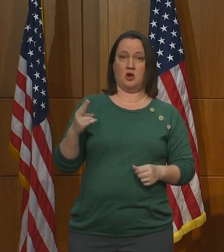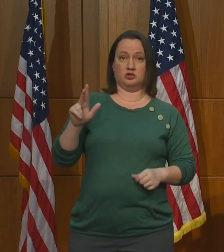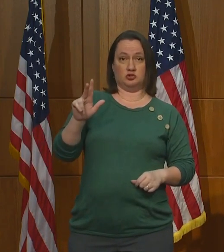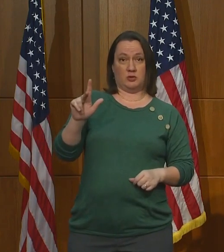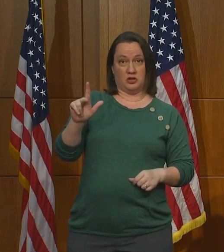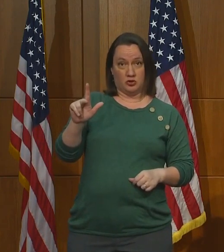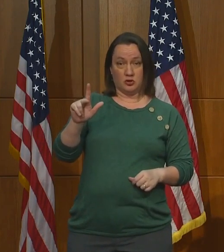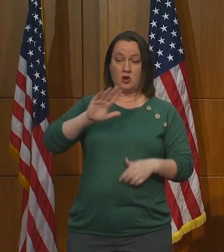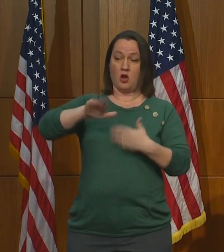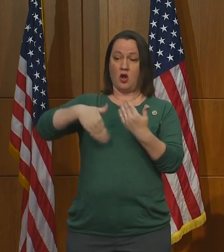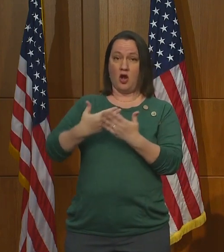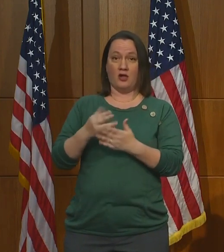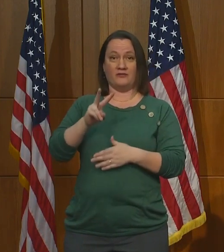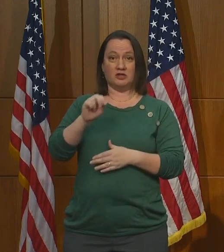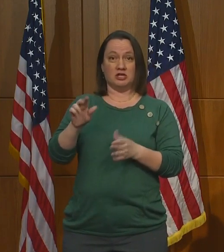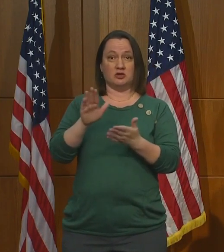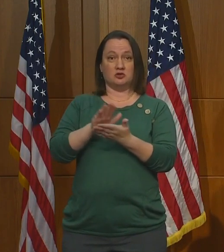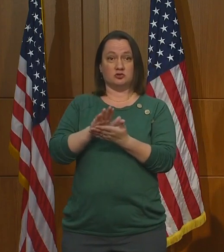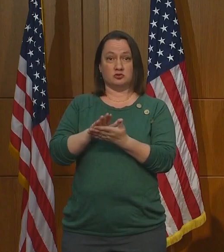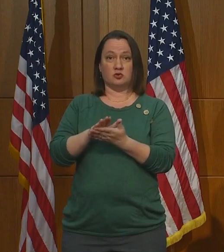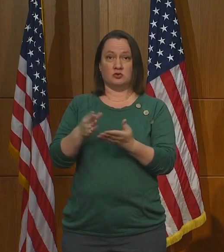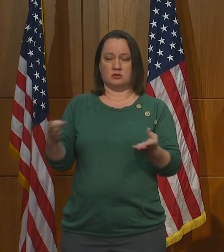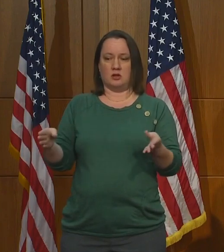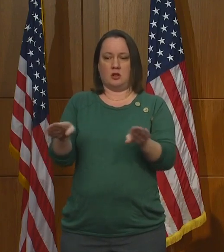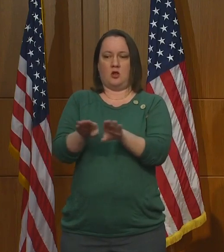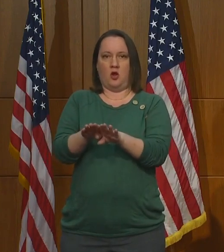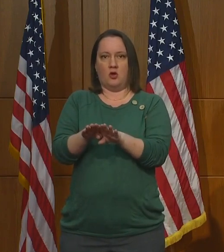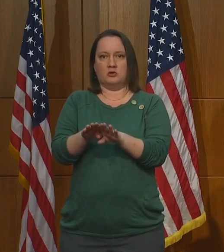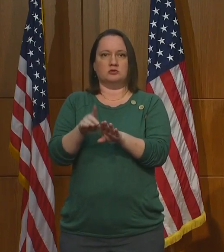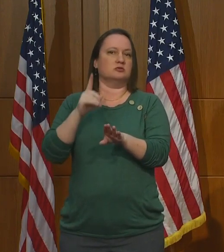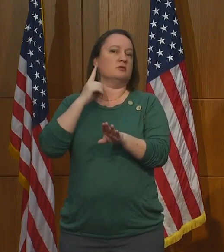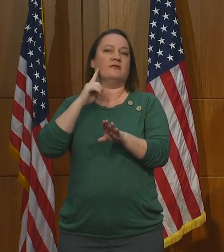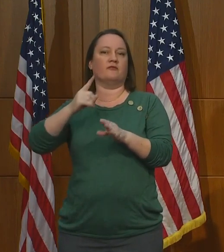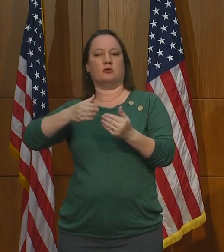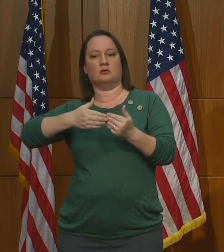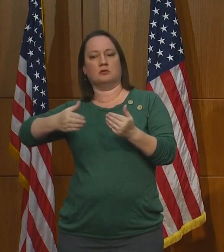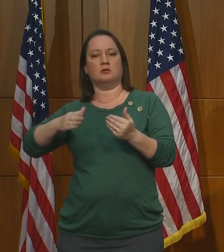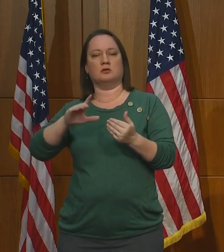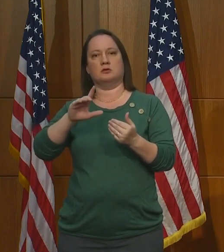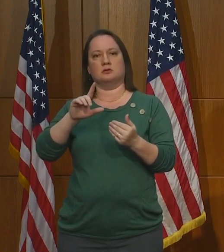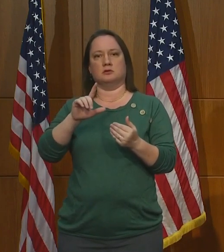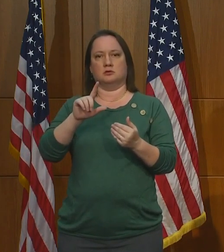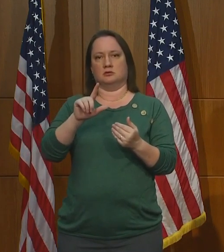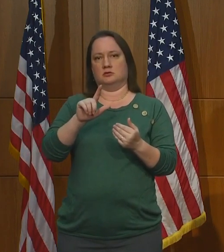RECALL ON MARCH THE TWENTY THIRD I CLOSED ALL VIRGINIA